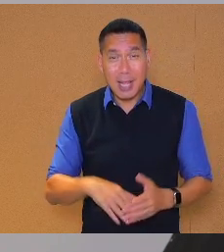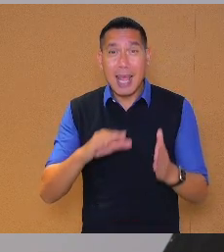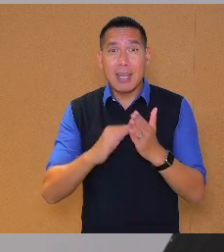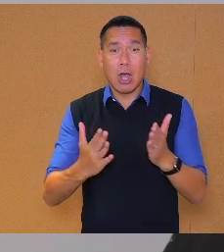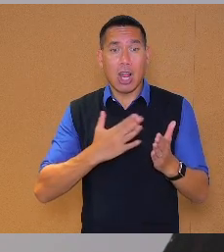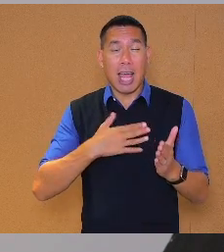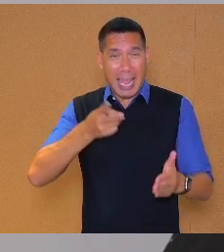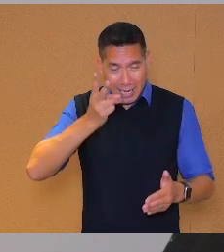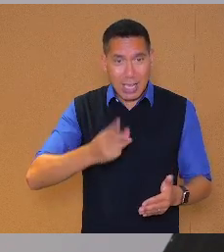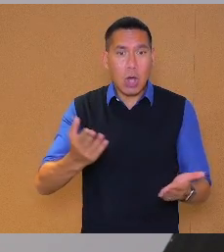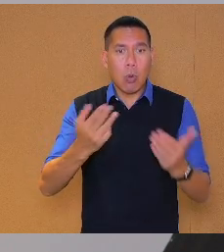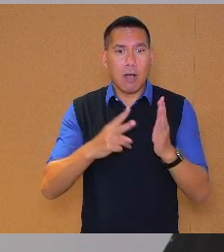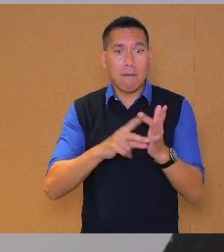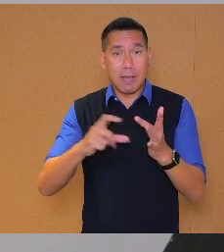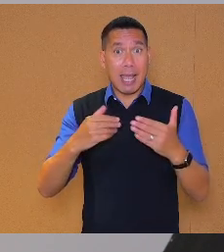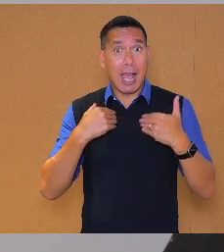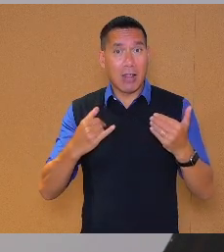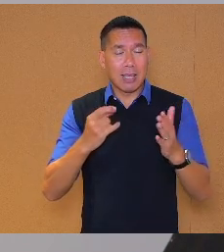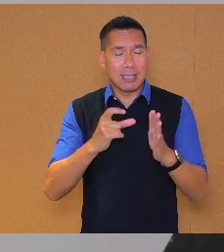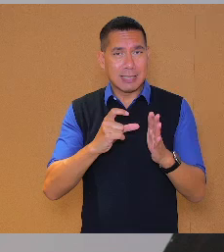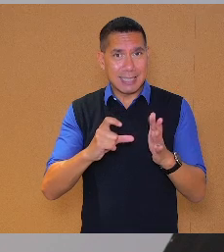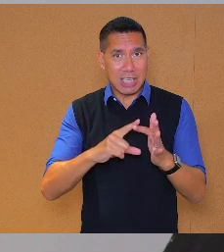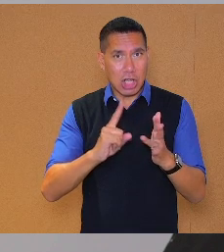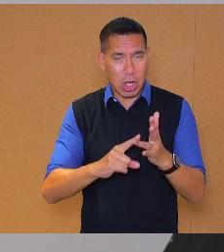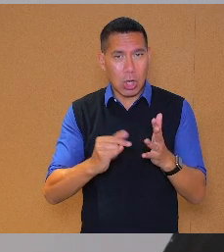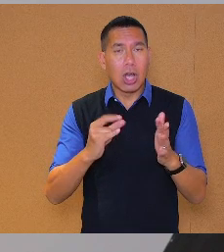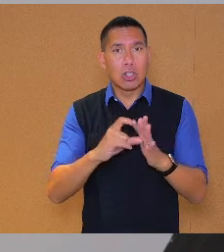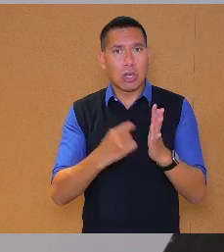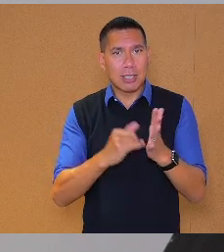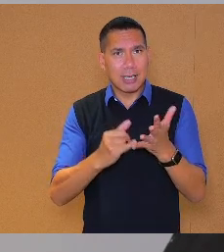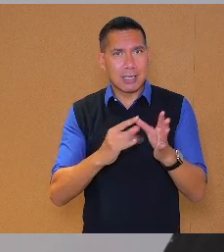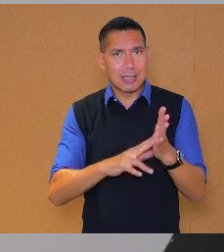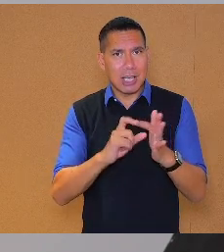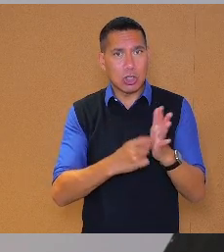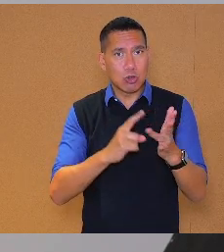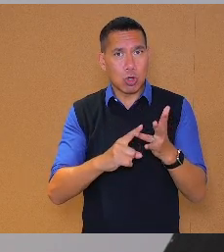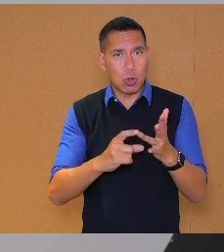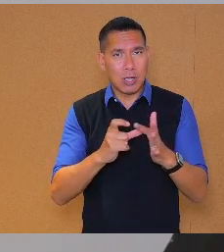I would like to welcome again VicHealth CEO Doctor Sandro Demaio for his closing remarks.